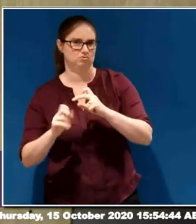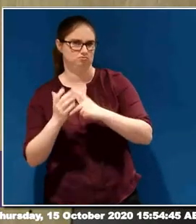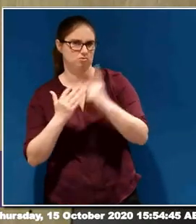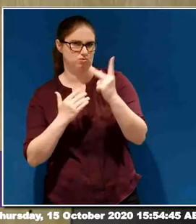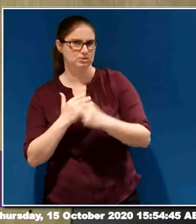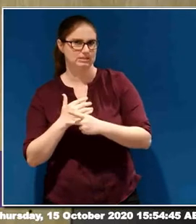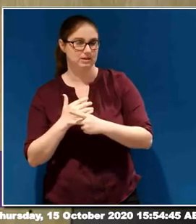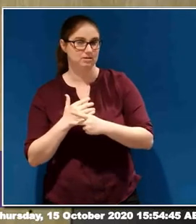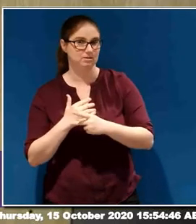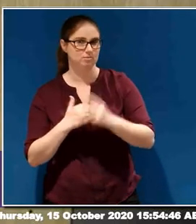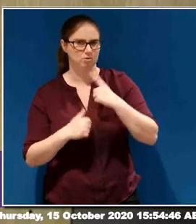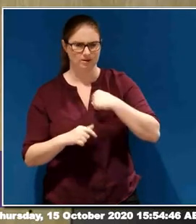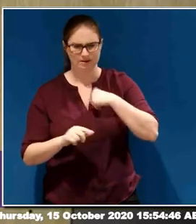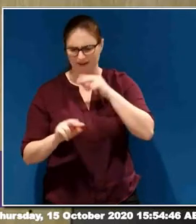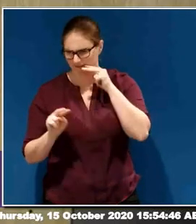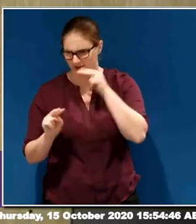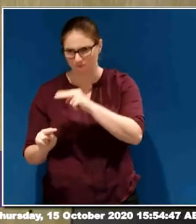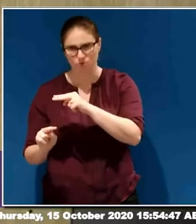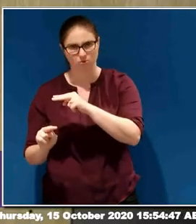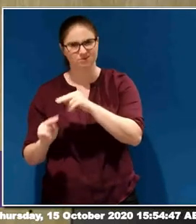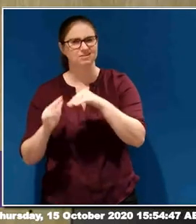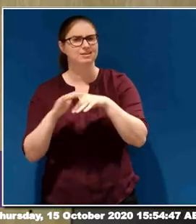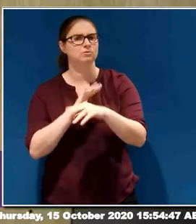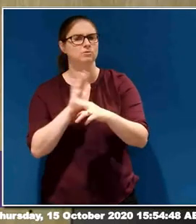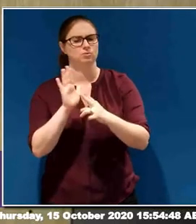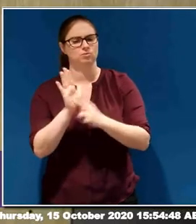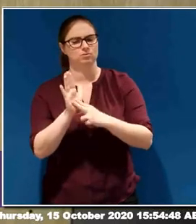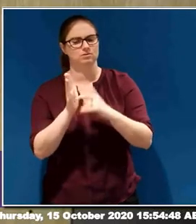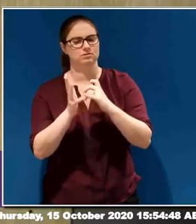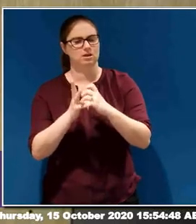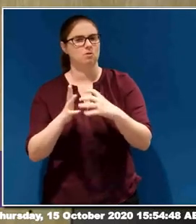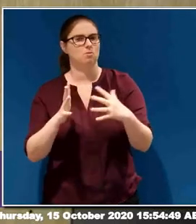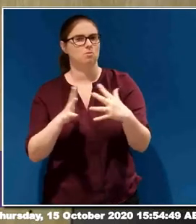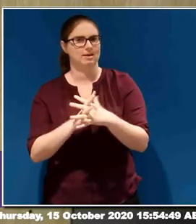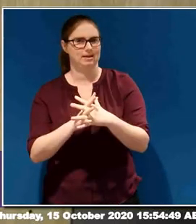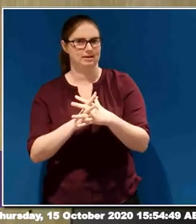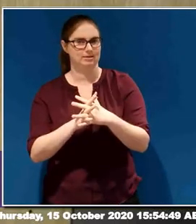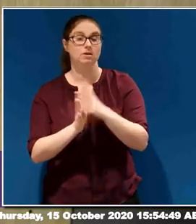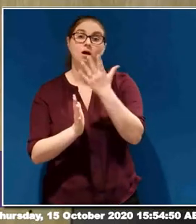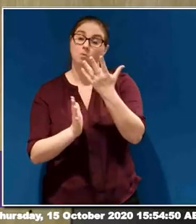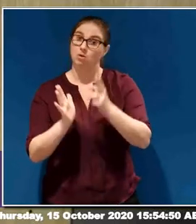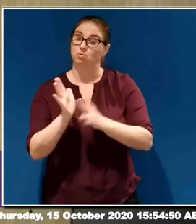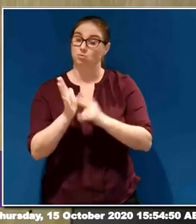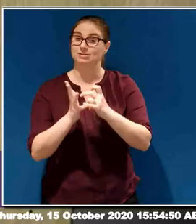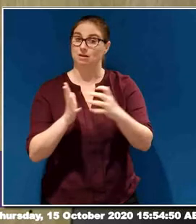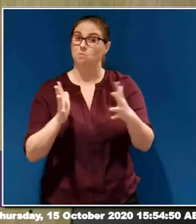because actually New South Wales is one of the most transparent States. They publish a lot of data.